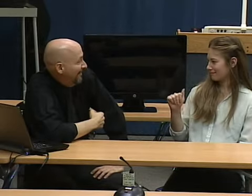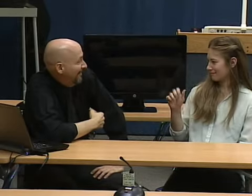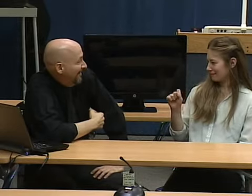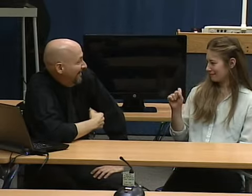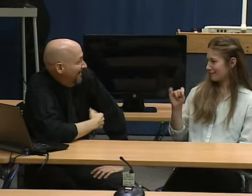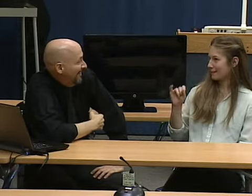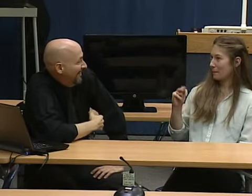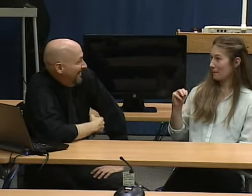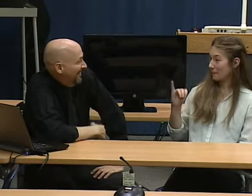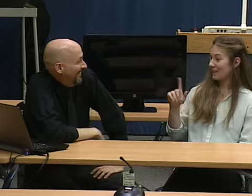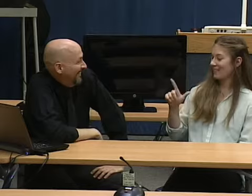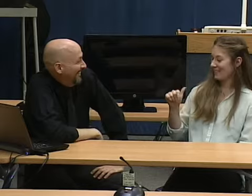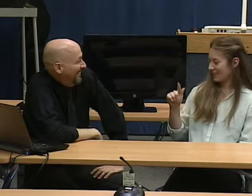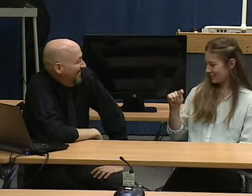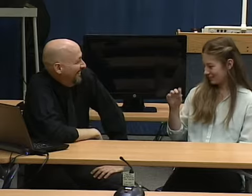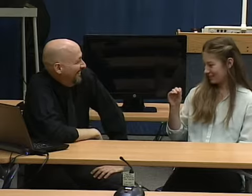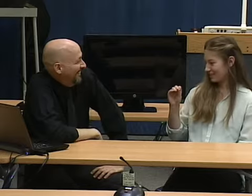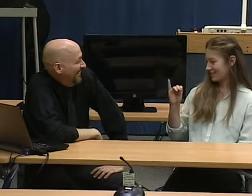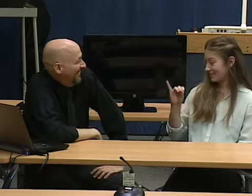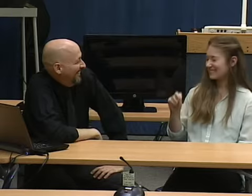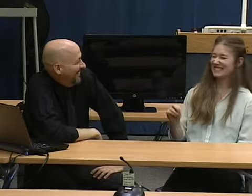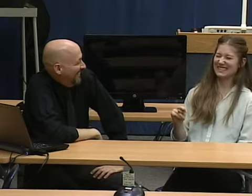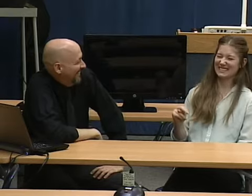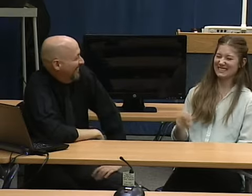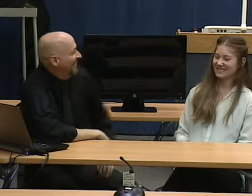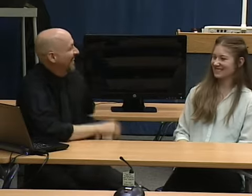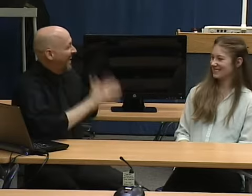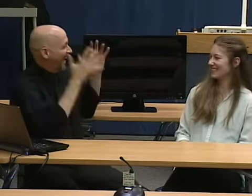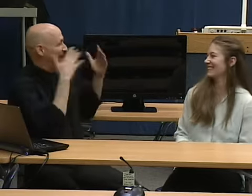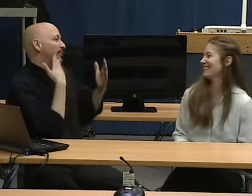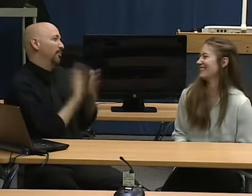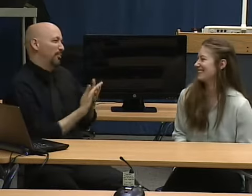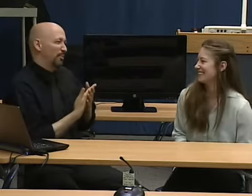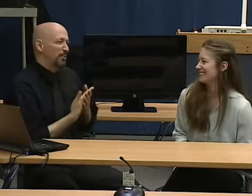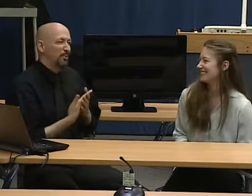A-S-S-I-M-I-L-A-T-I-O-N Yay! Good.